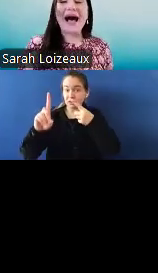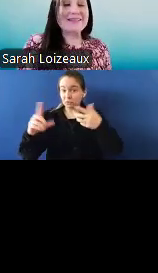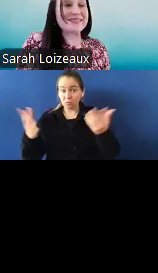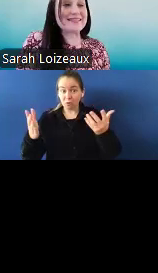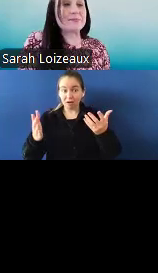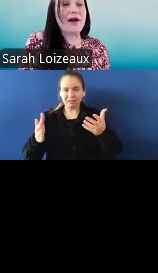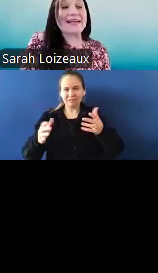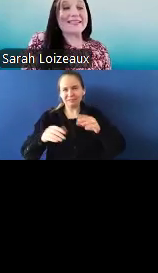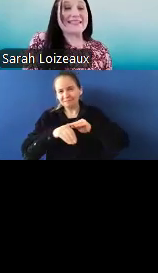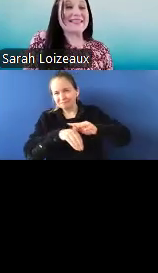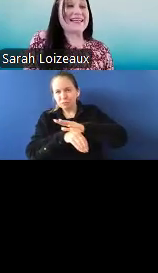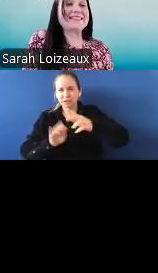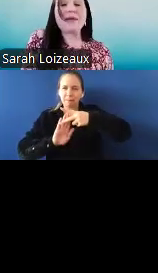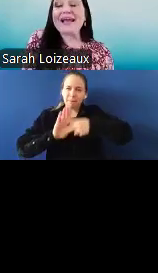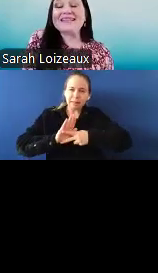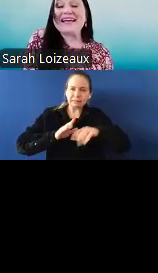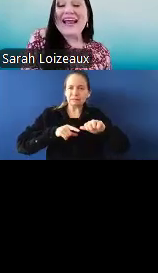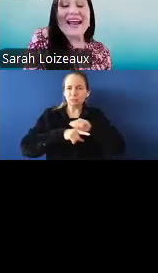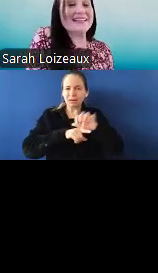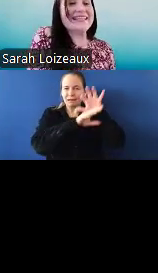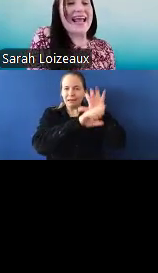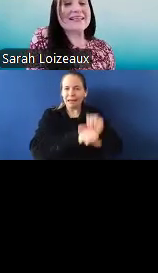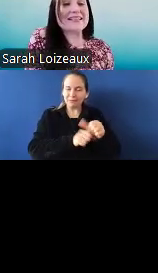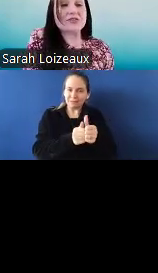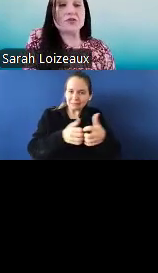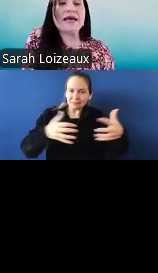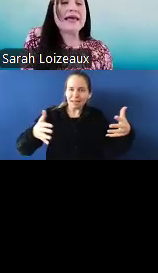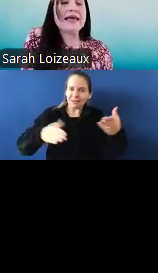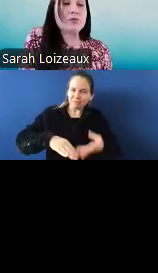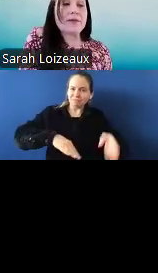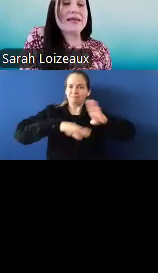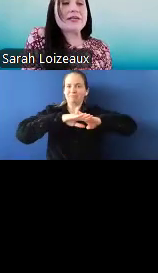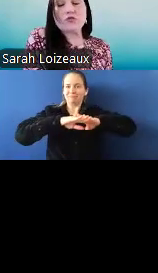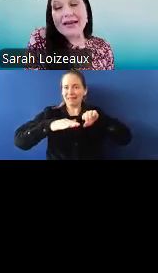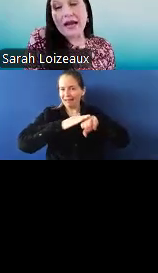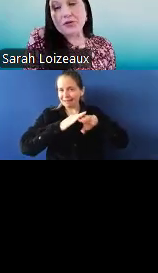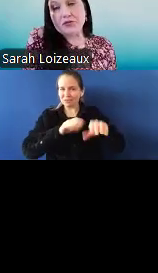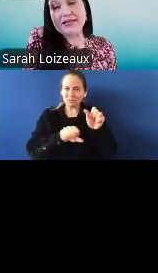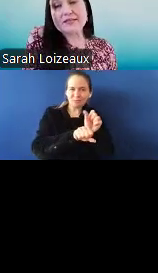policies and practices that expand and enhance access to employment and training opportunities